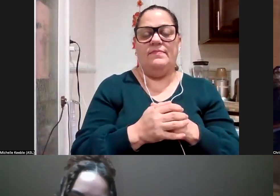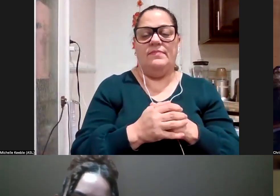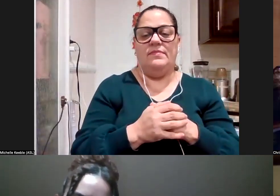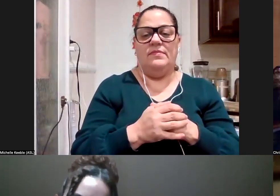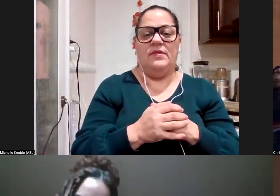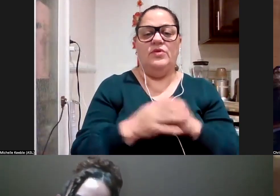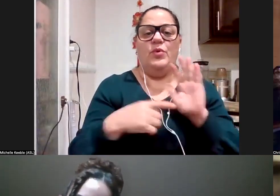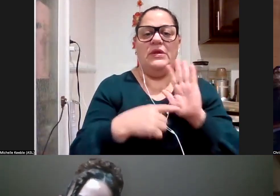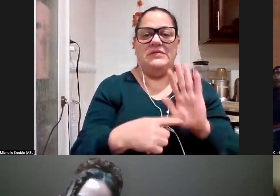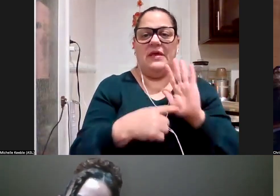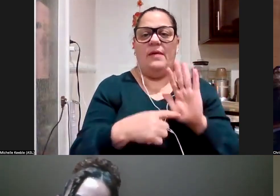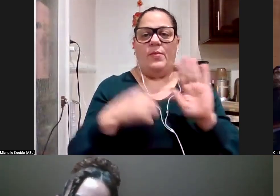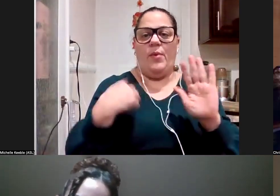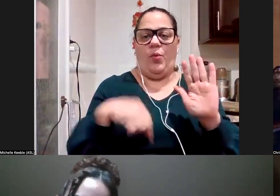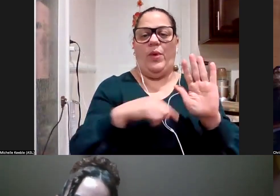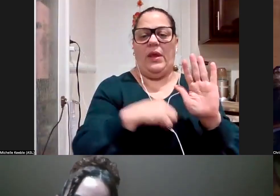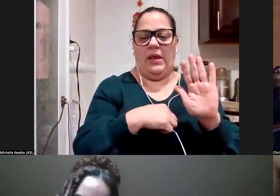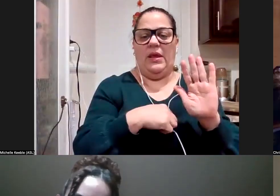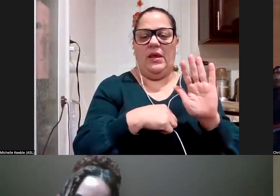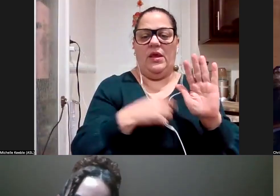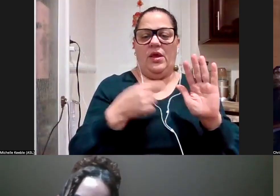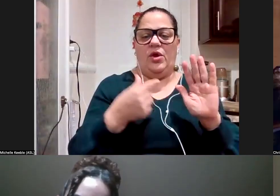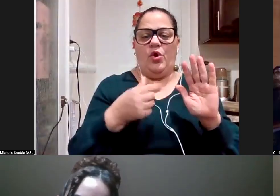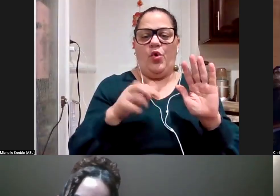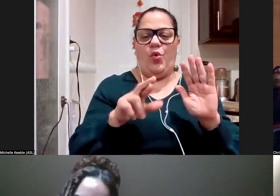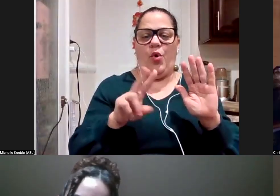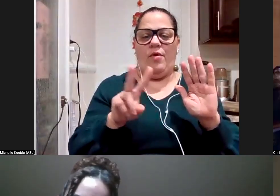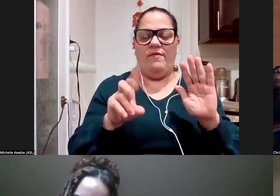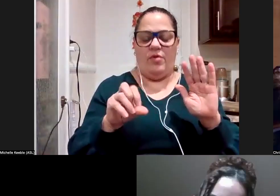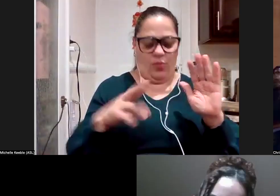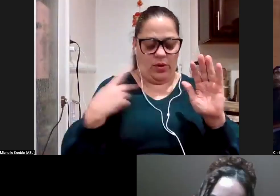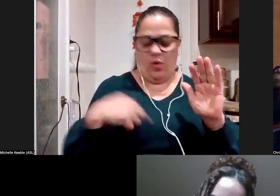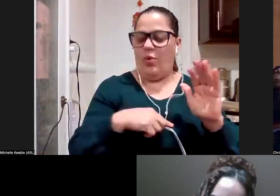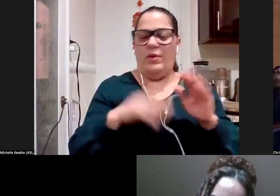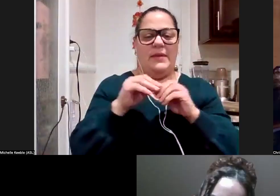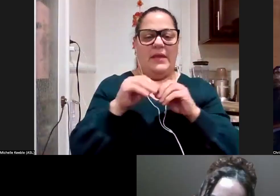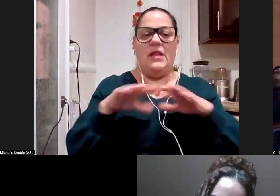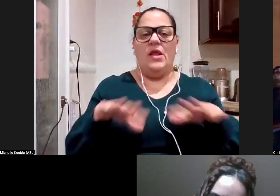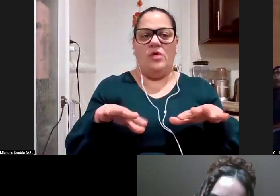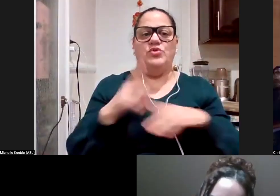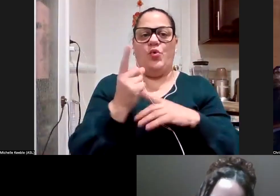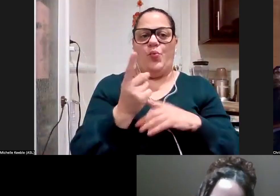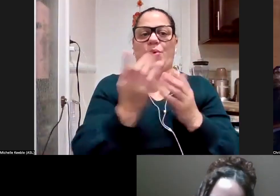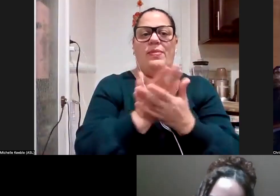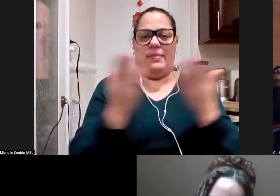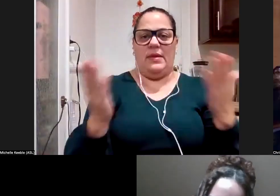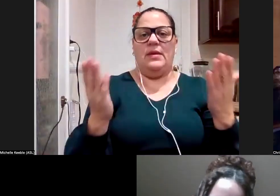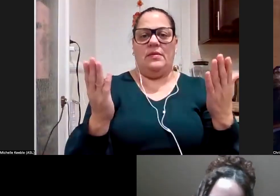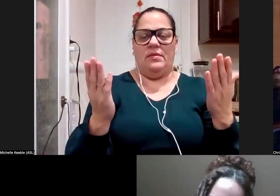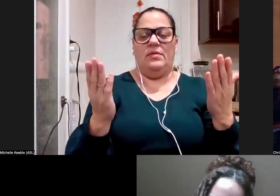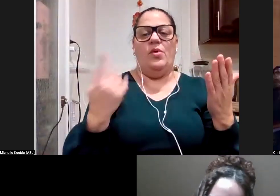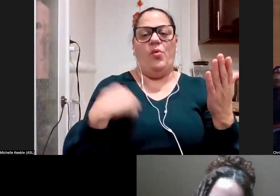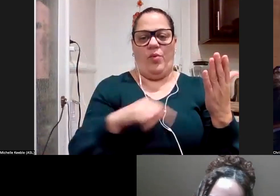but we Grover, we don't want those things to get lost. And so one thing um that we're discussing,